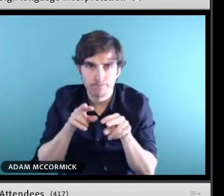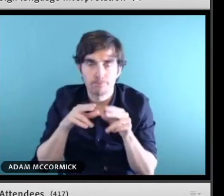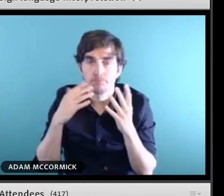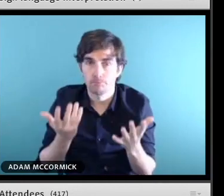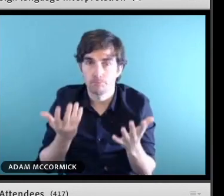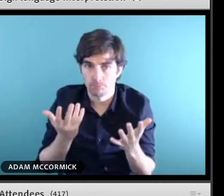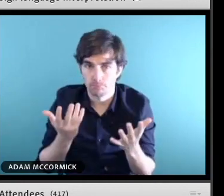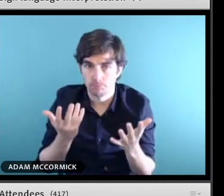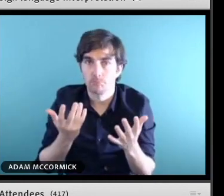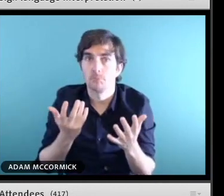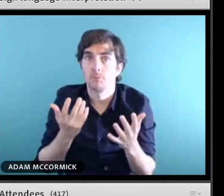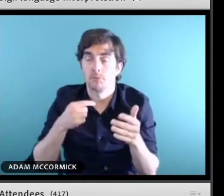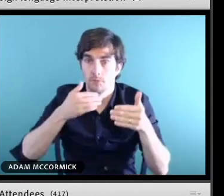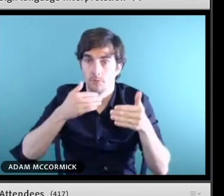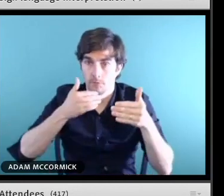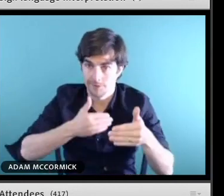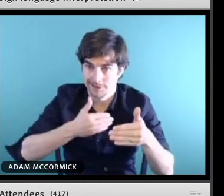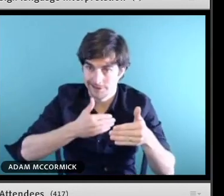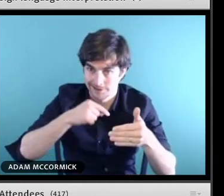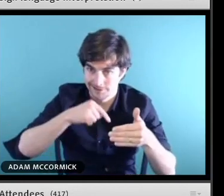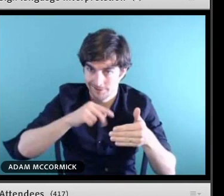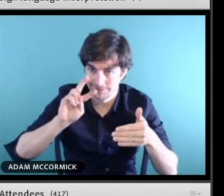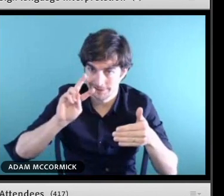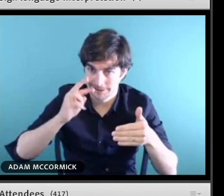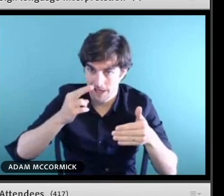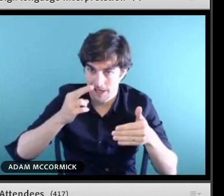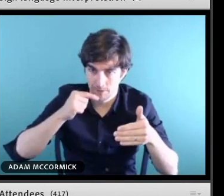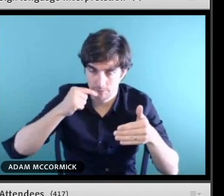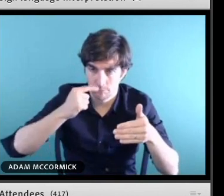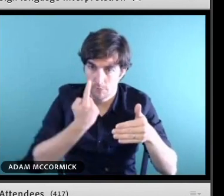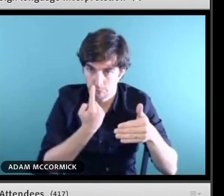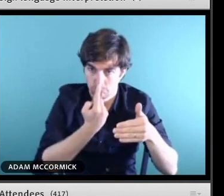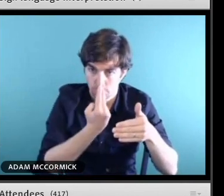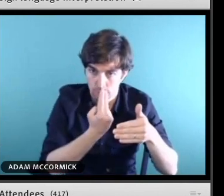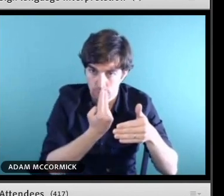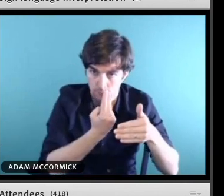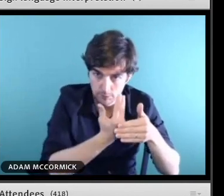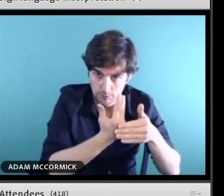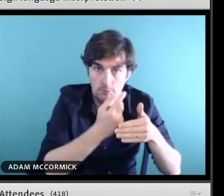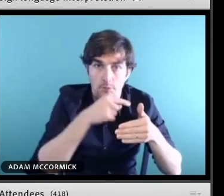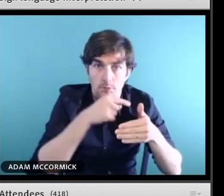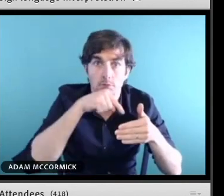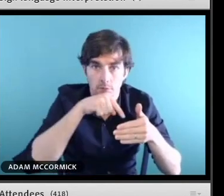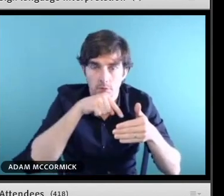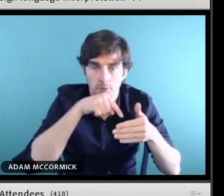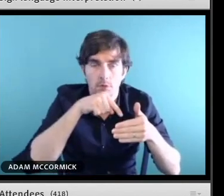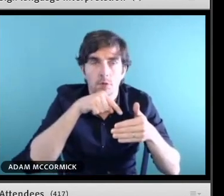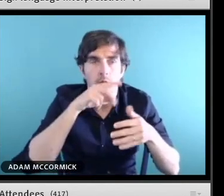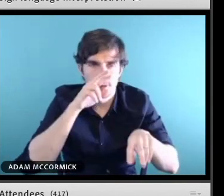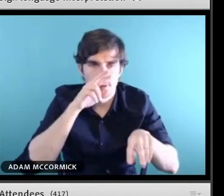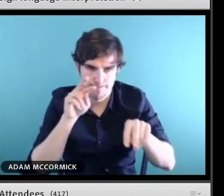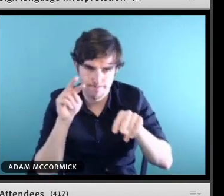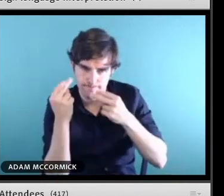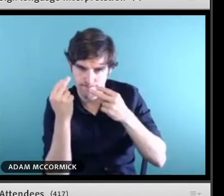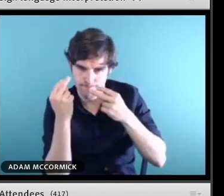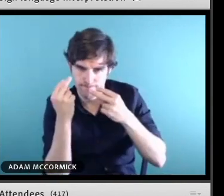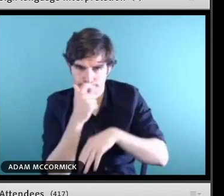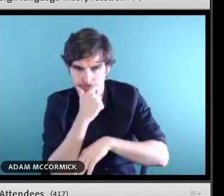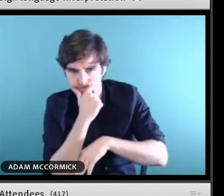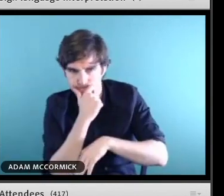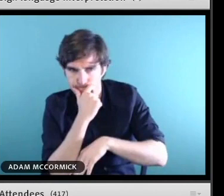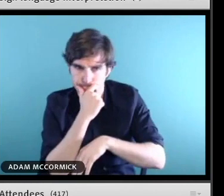vacations have been provided to them and how foe make video lessons with available resources